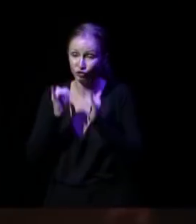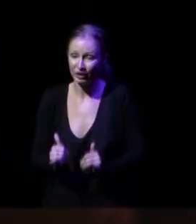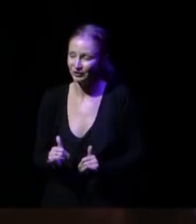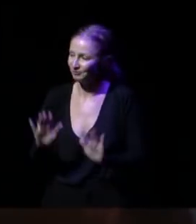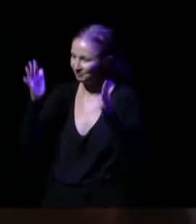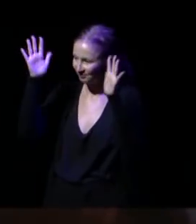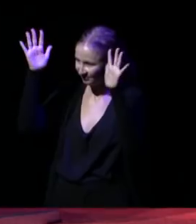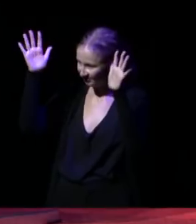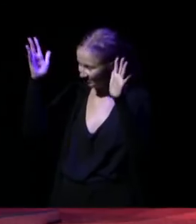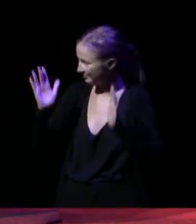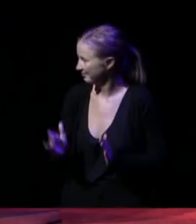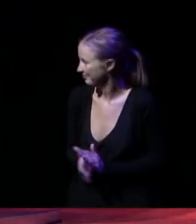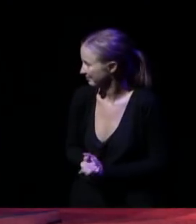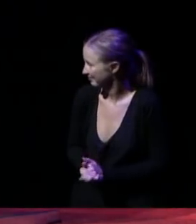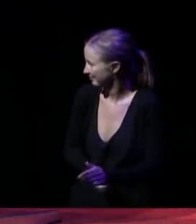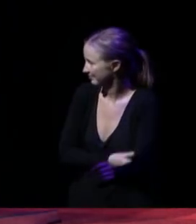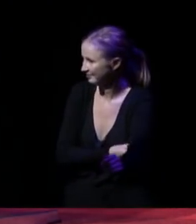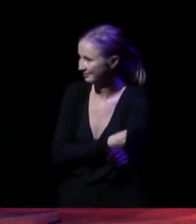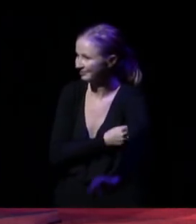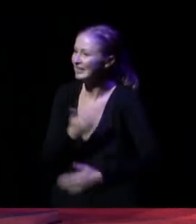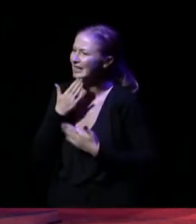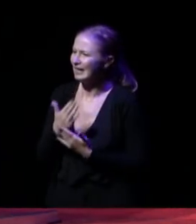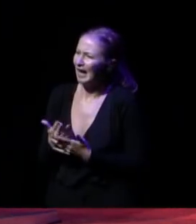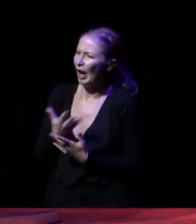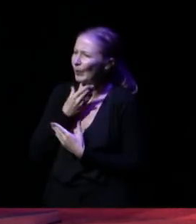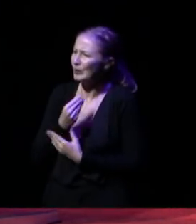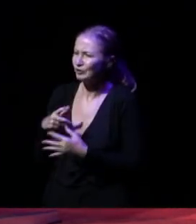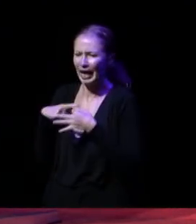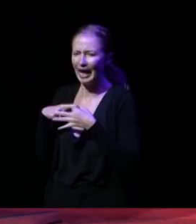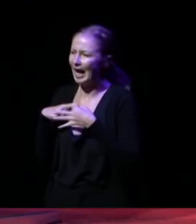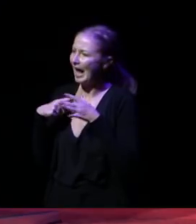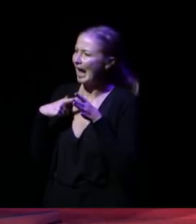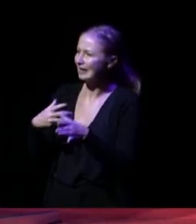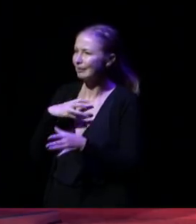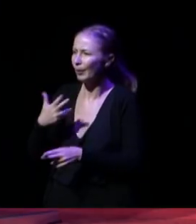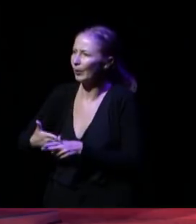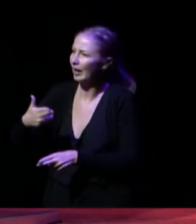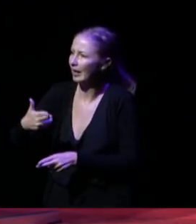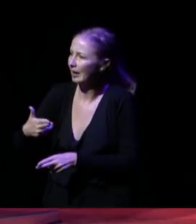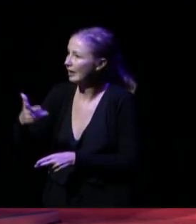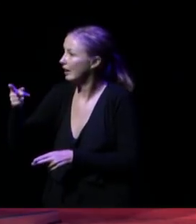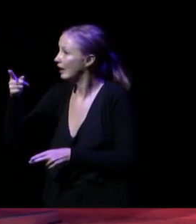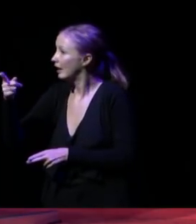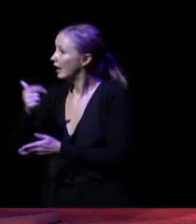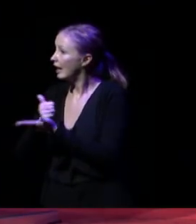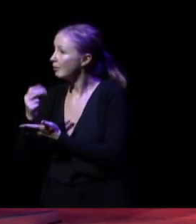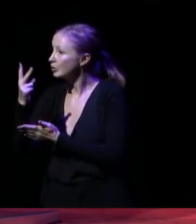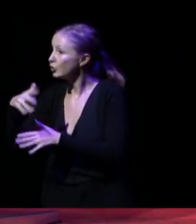You're so welcome. I wish I could have done that more quickly. Is there a question upstairs? I don't know if any of you are sitting down waiting to ask a question or.